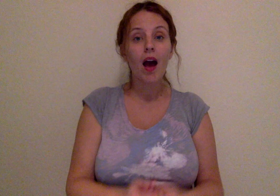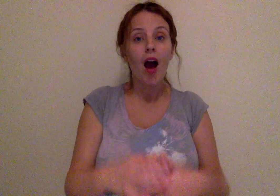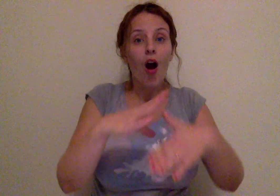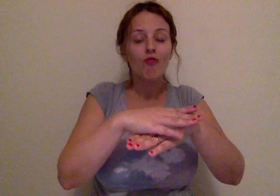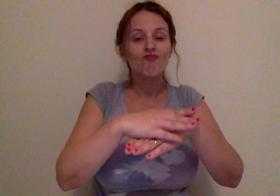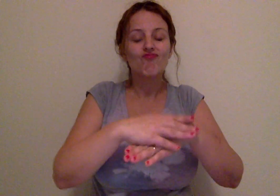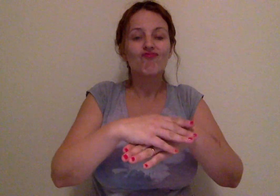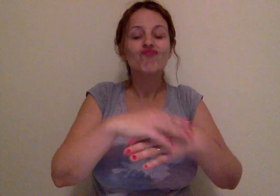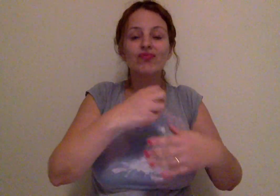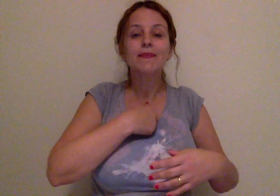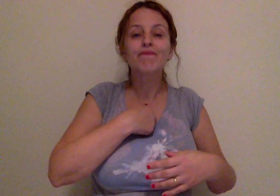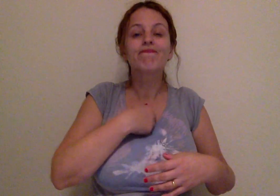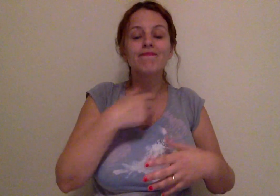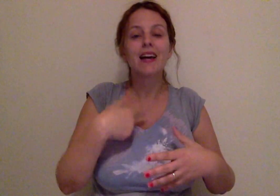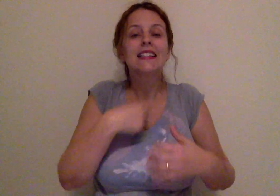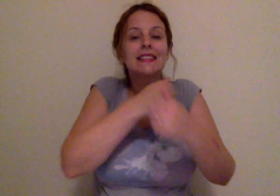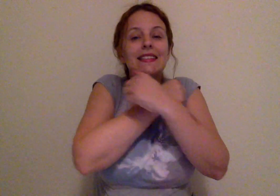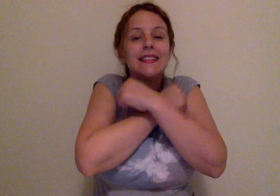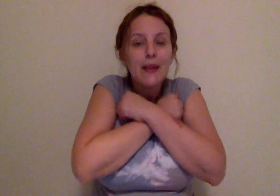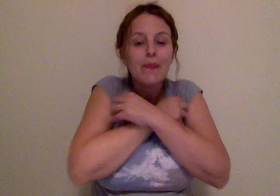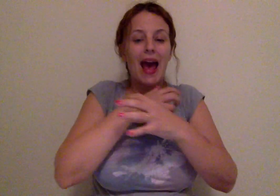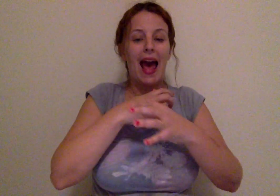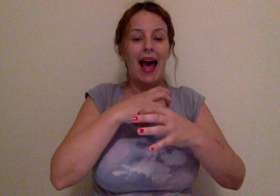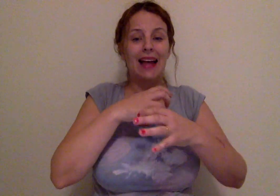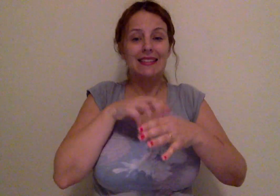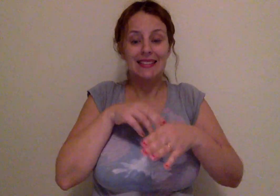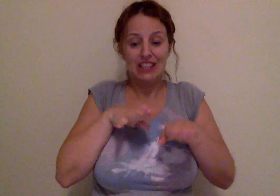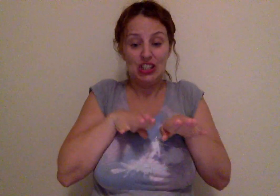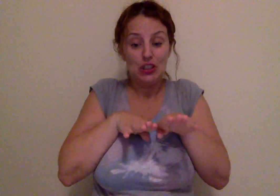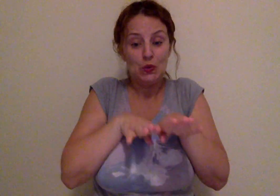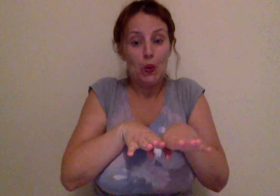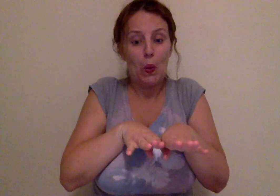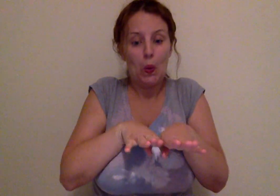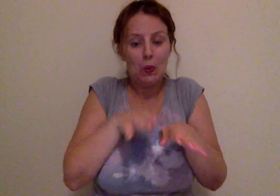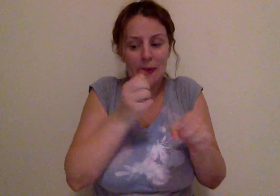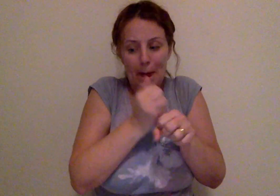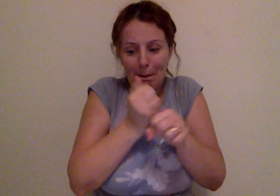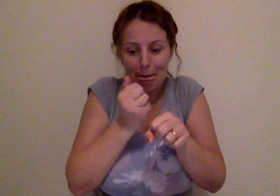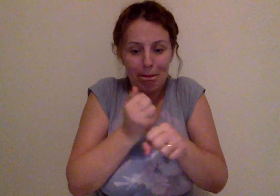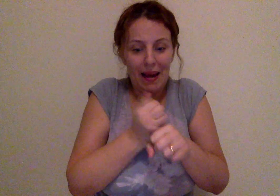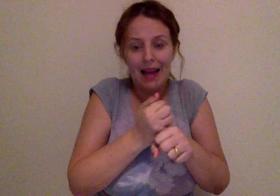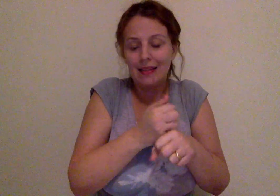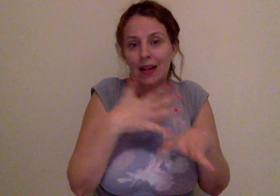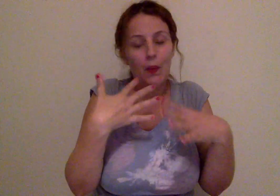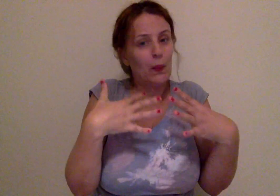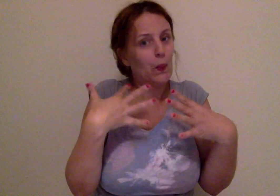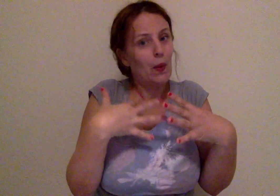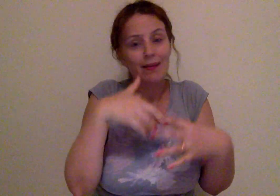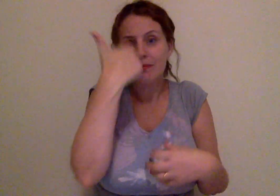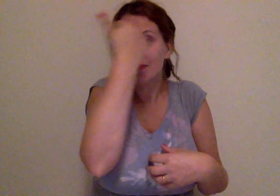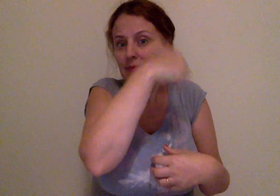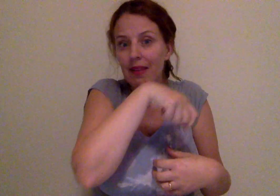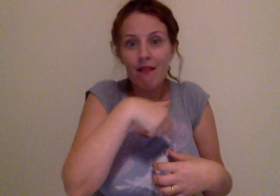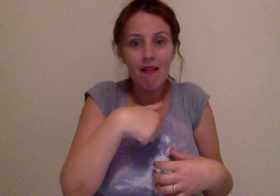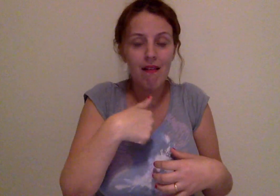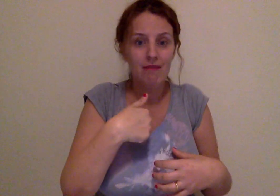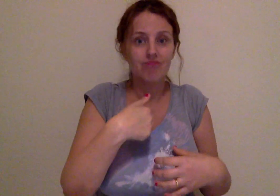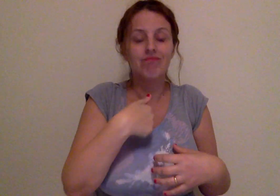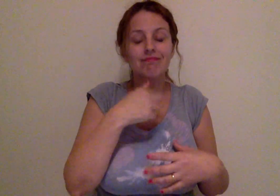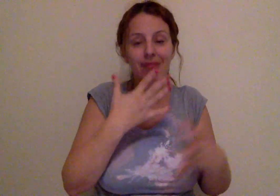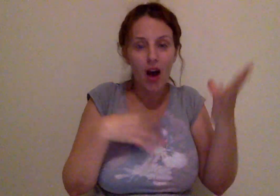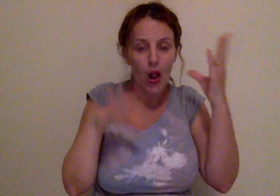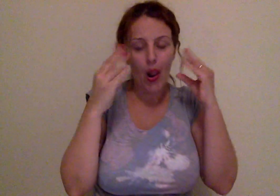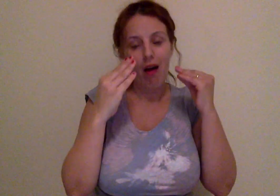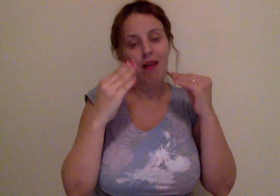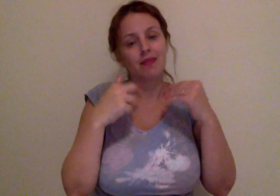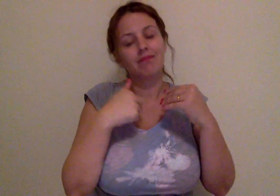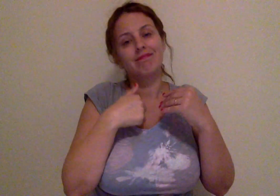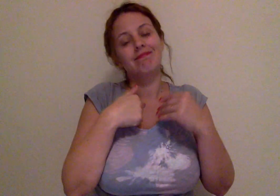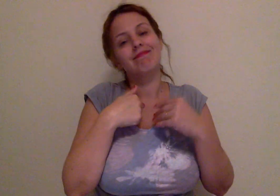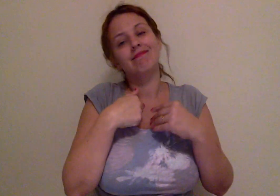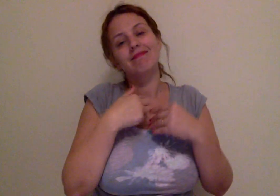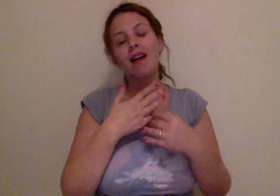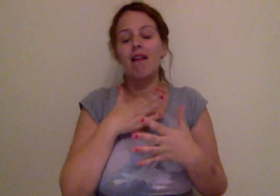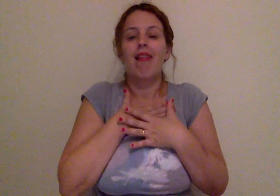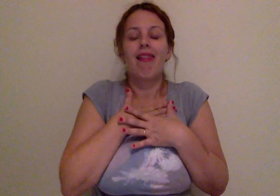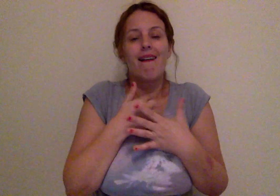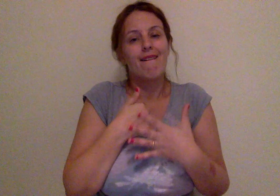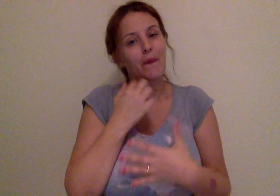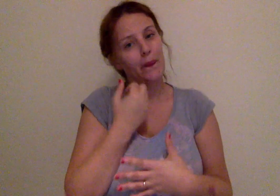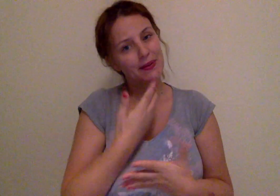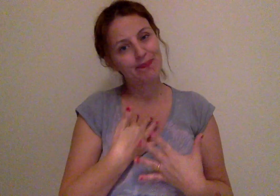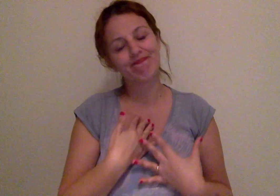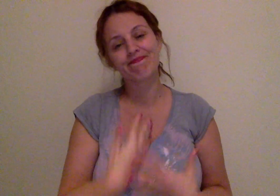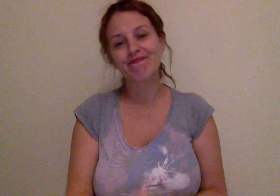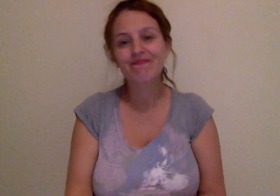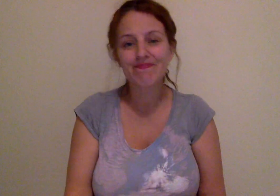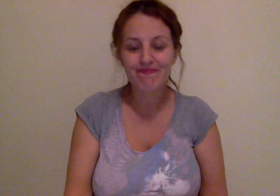Friend mine teddybears sew, make, clever, learn love would.